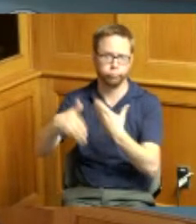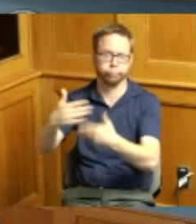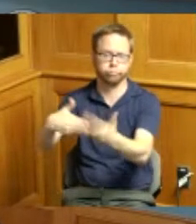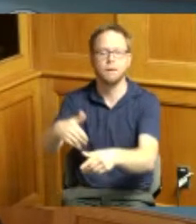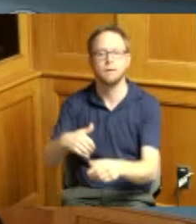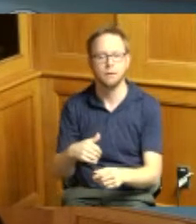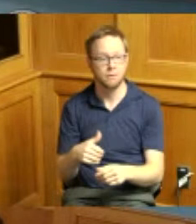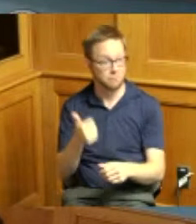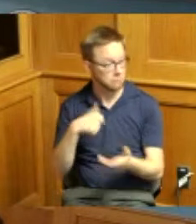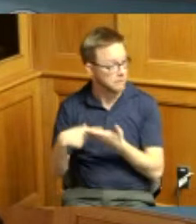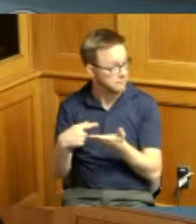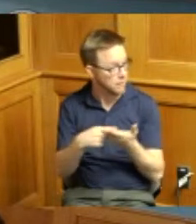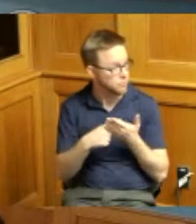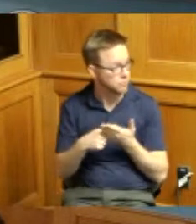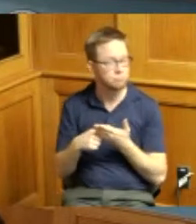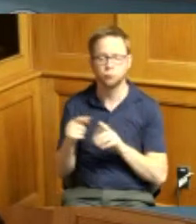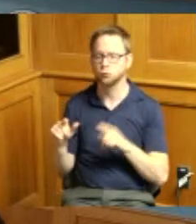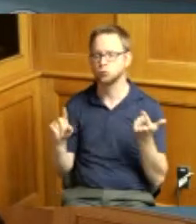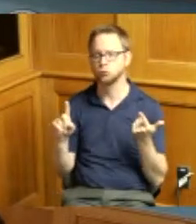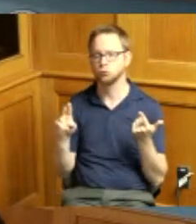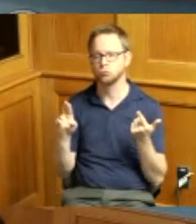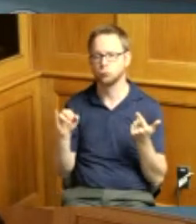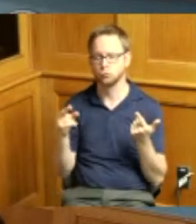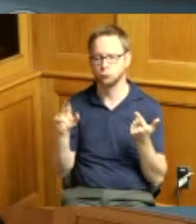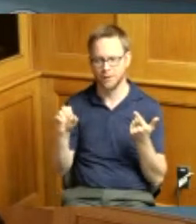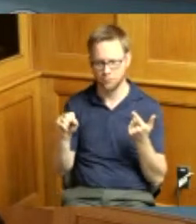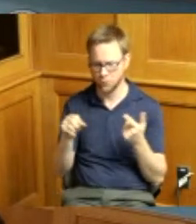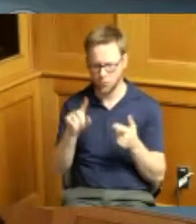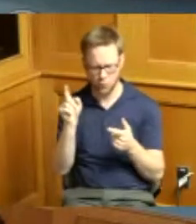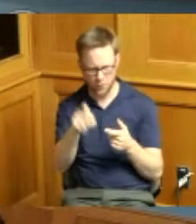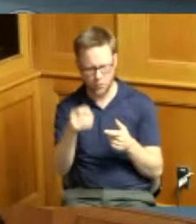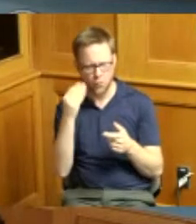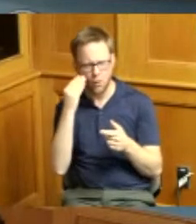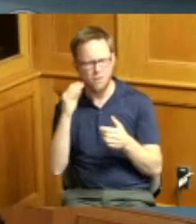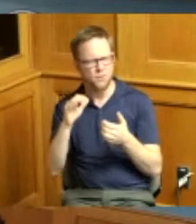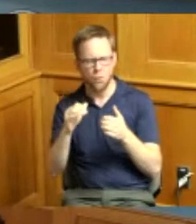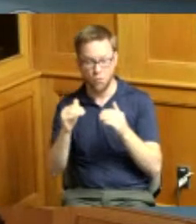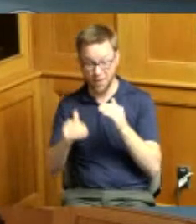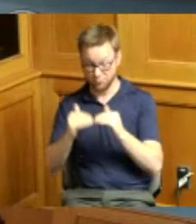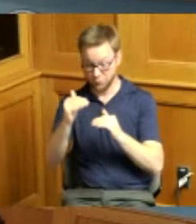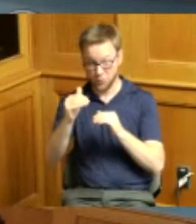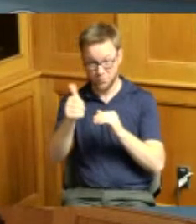I have a question sure yeah so we know they were over 10 percent how far over 10 percent